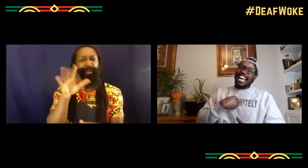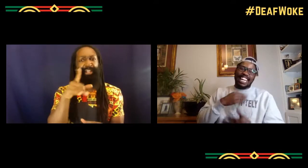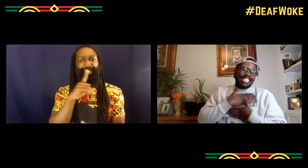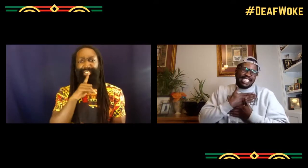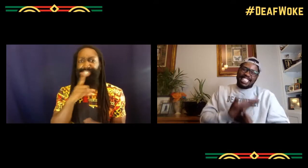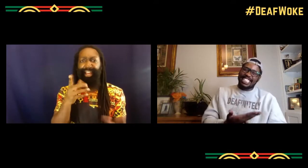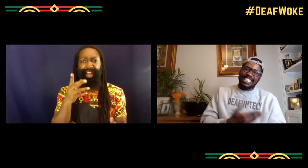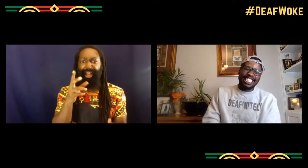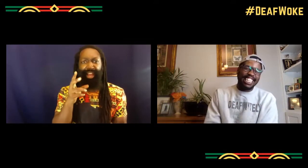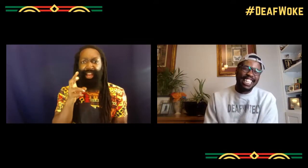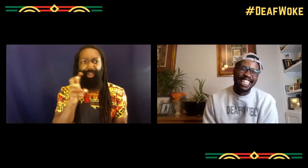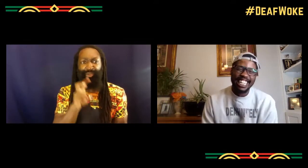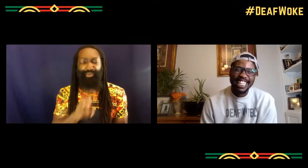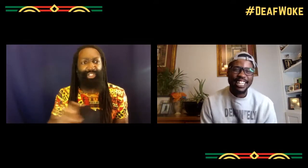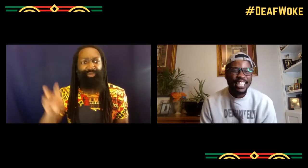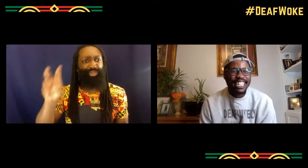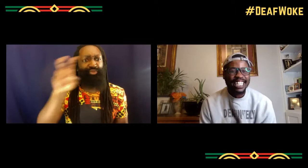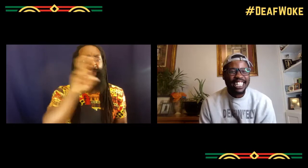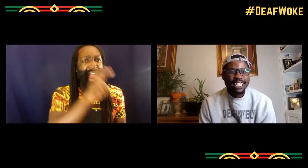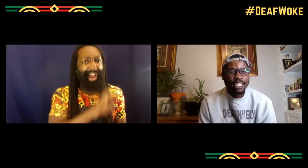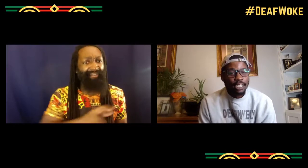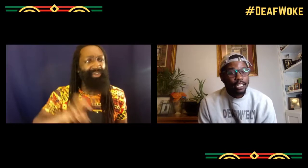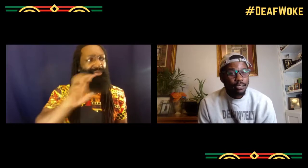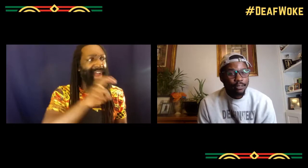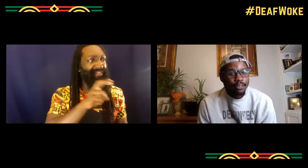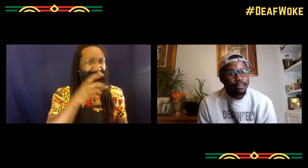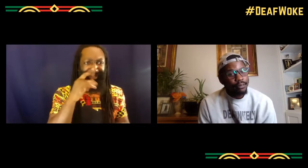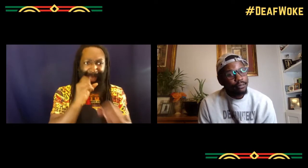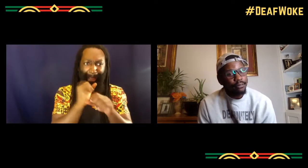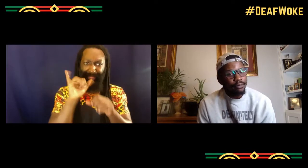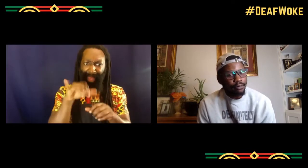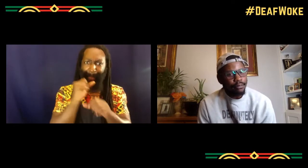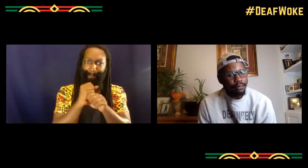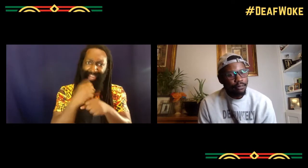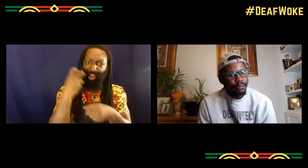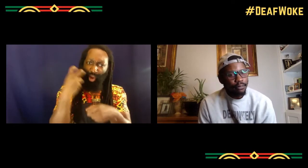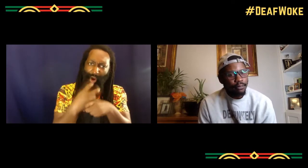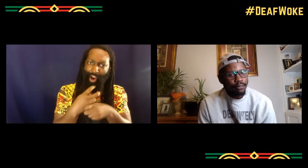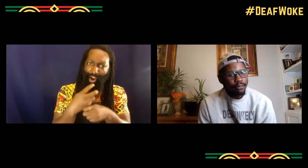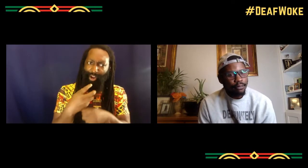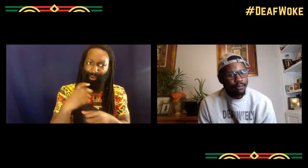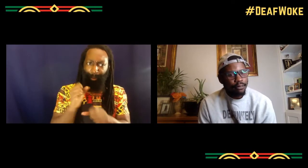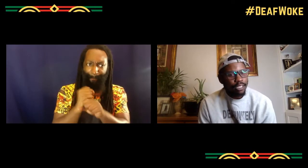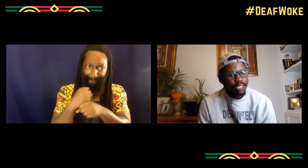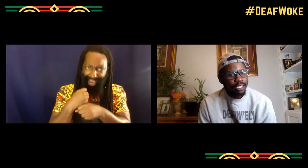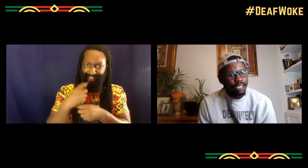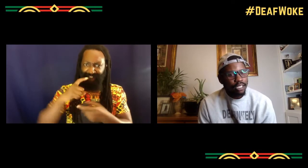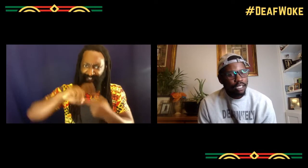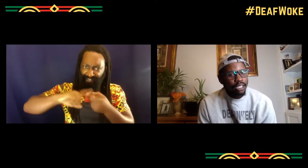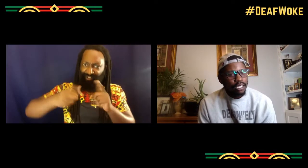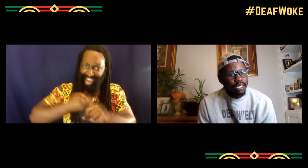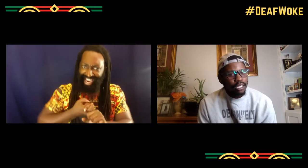Oh yeah, I know that feeling, I know that. I'm willing to admit. So traveling, did that make it hard for you?